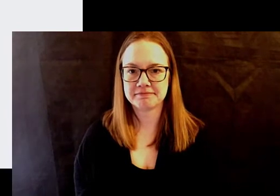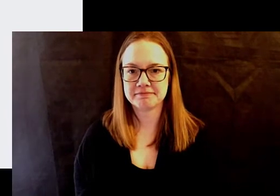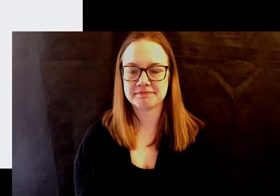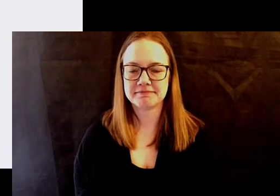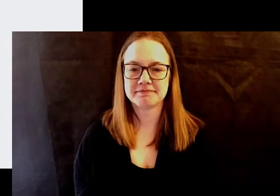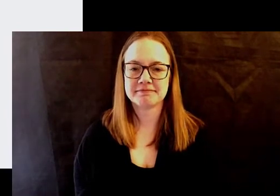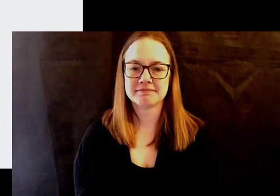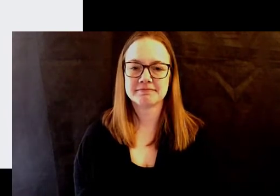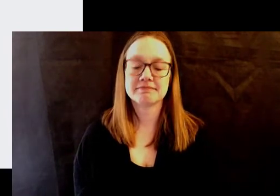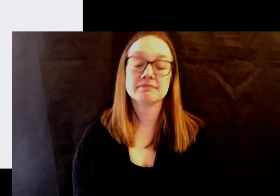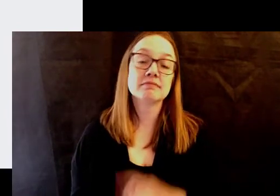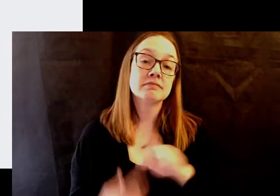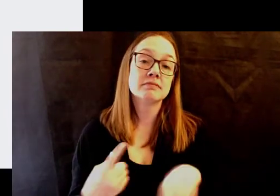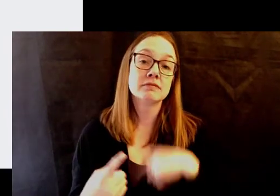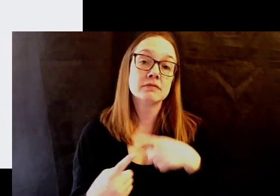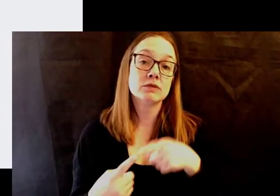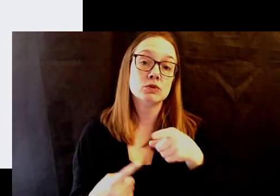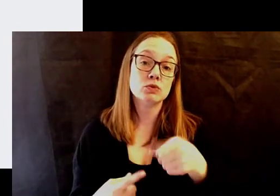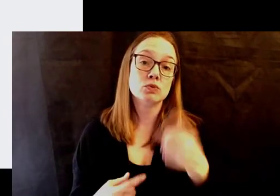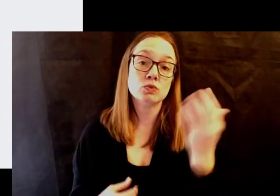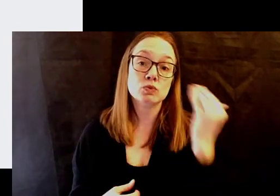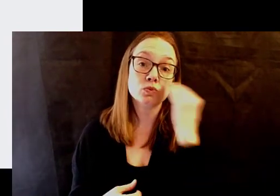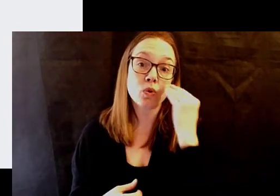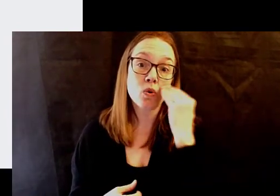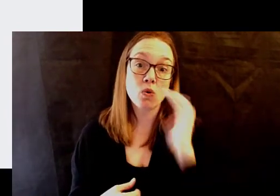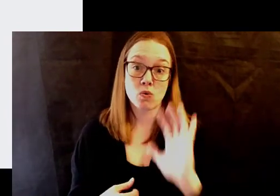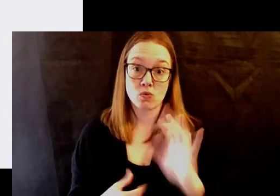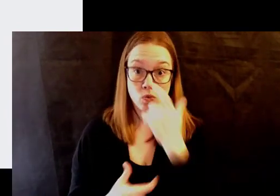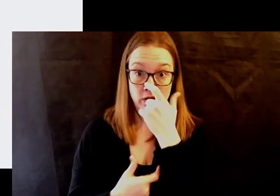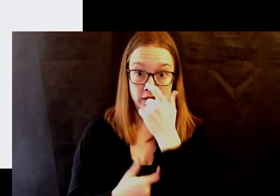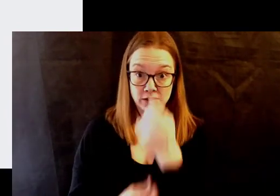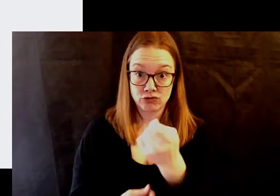Once you know what you're interested in tracking